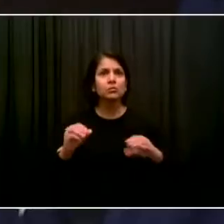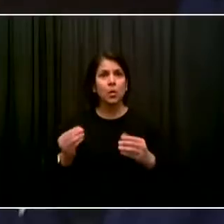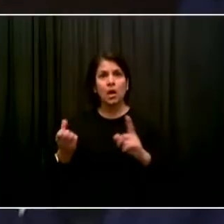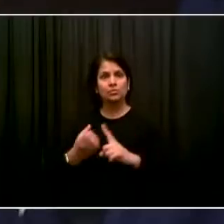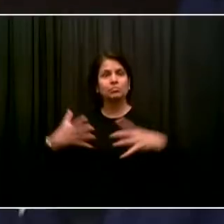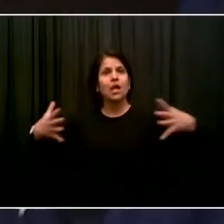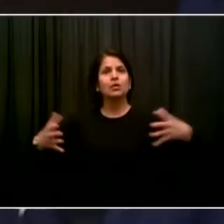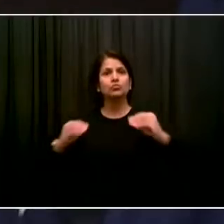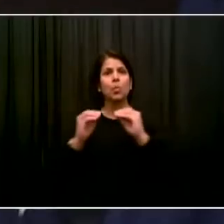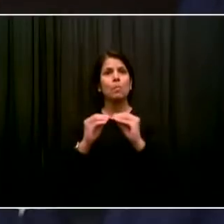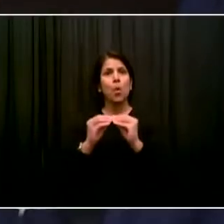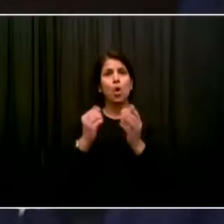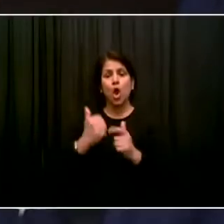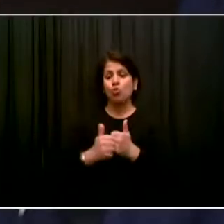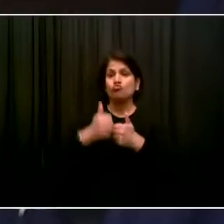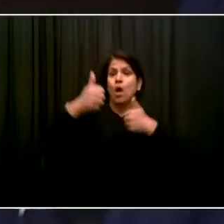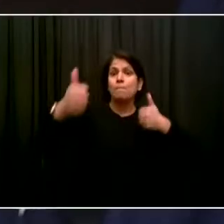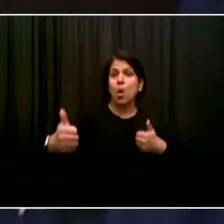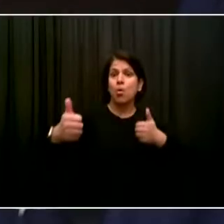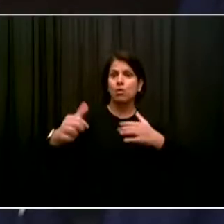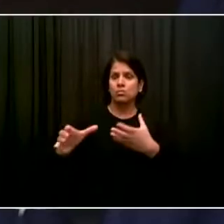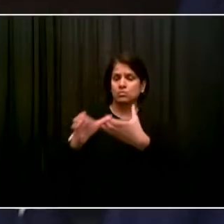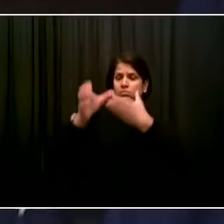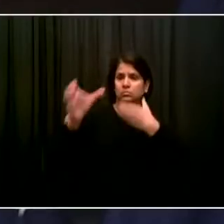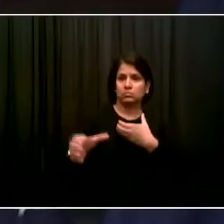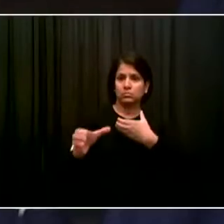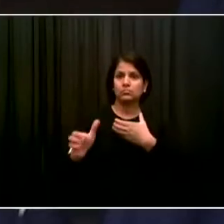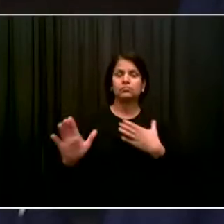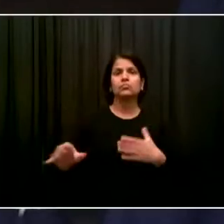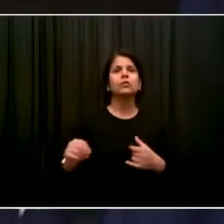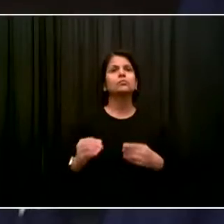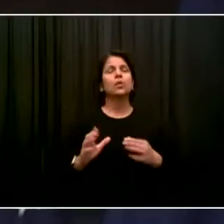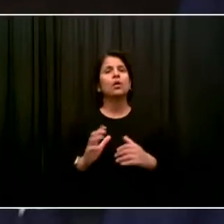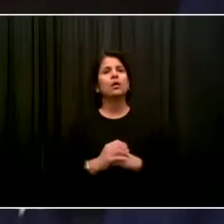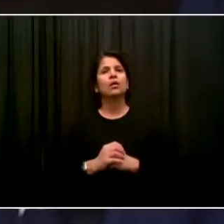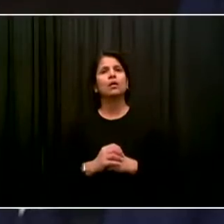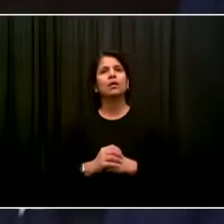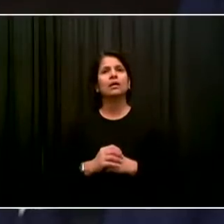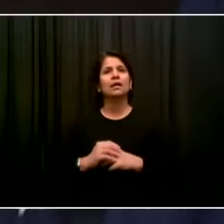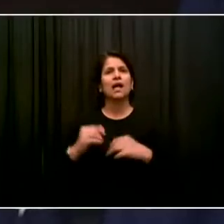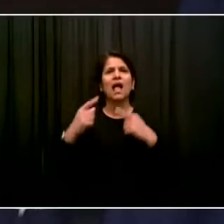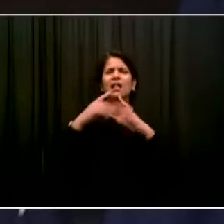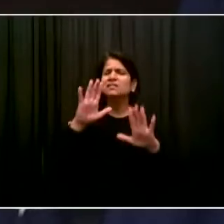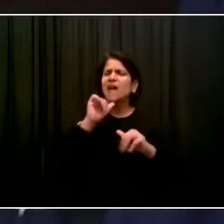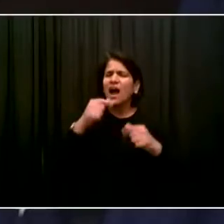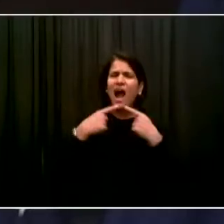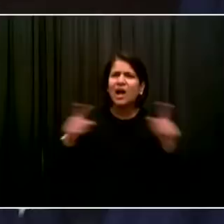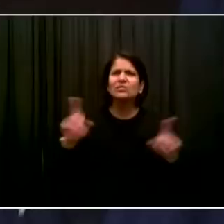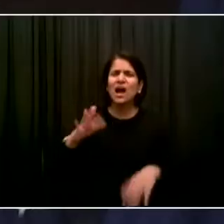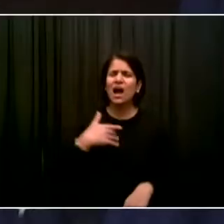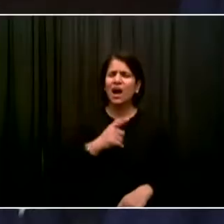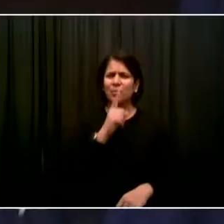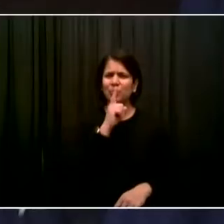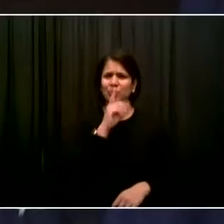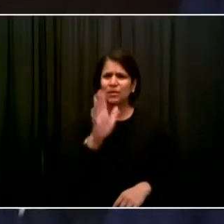OPTION, IF YU OWILL. WE ARE EXPLORING THE POSSIBILITY OF A